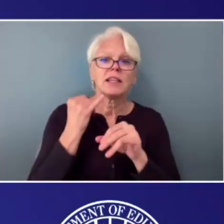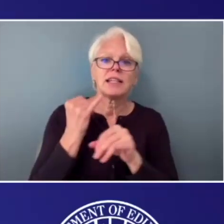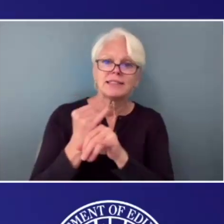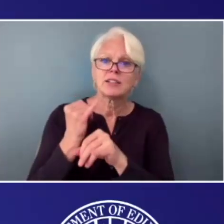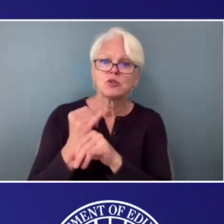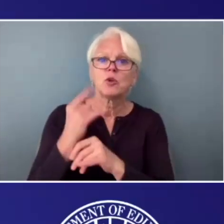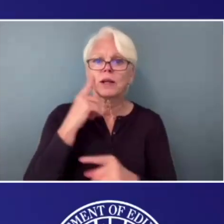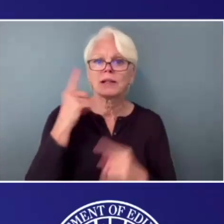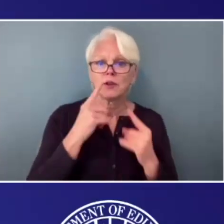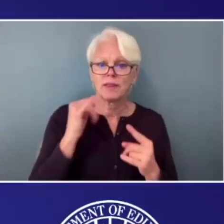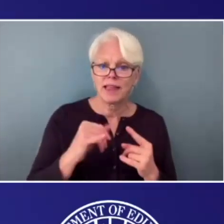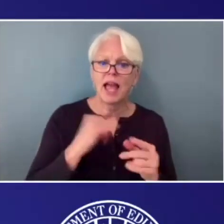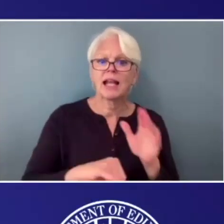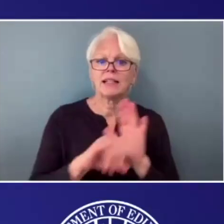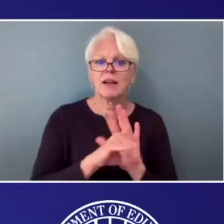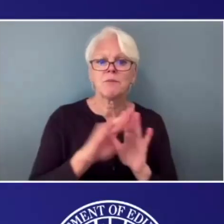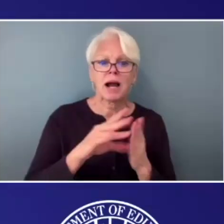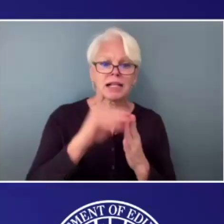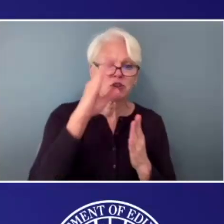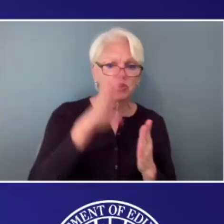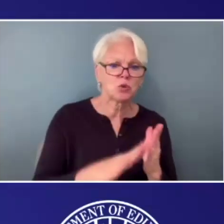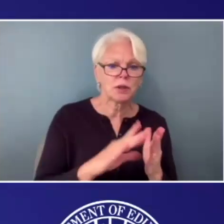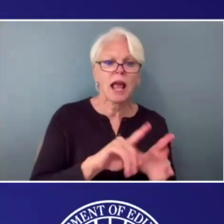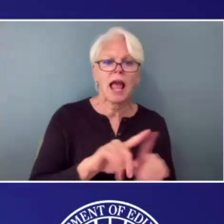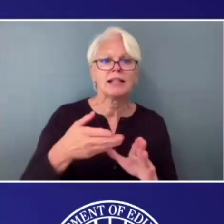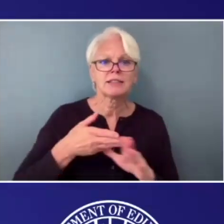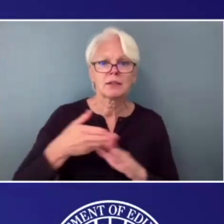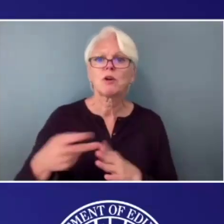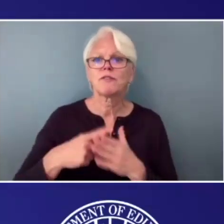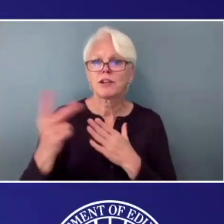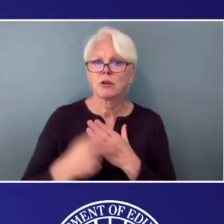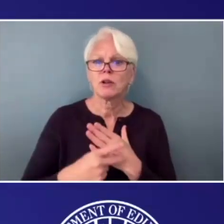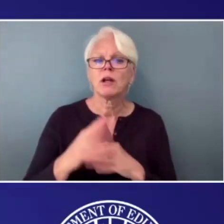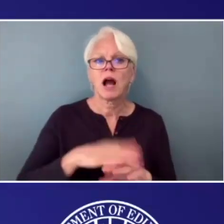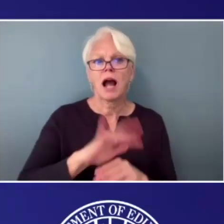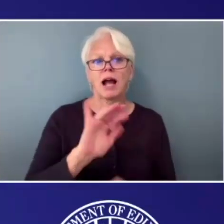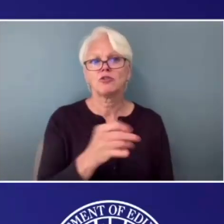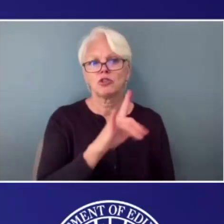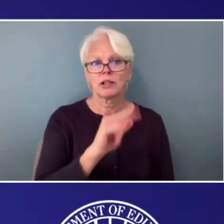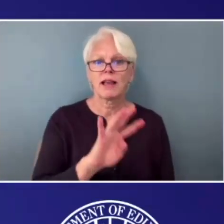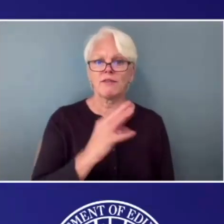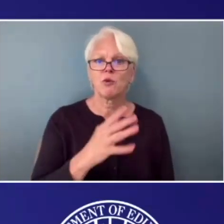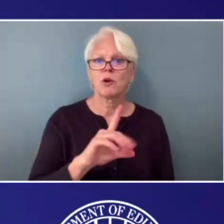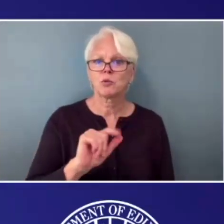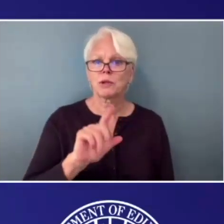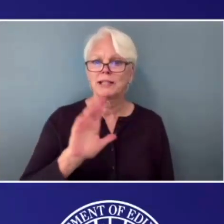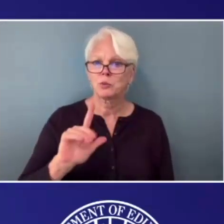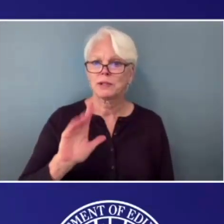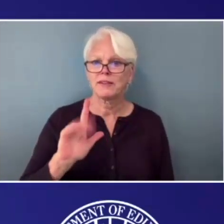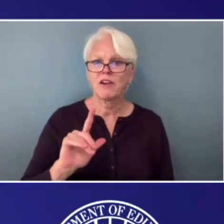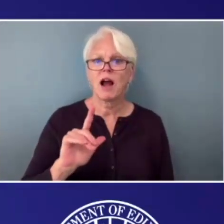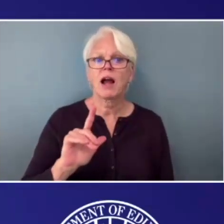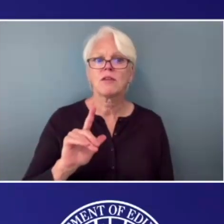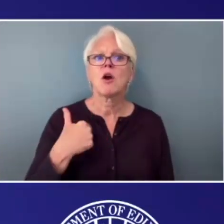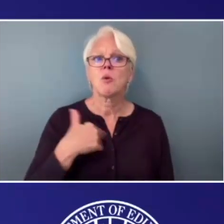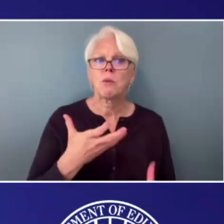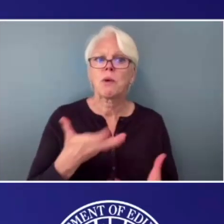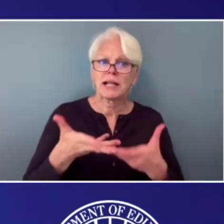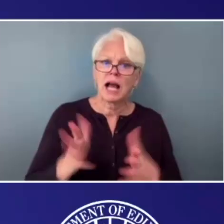identified by students as professional programs on July 4, 2025, we want to allow that to continue forward